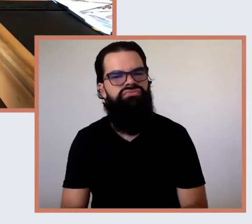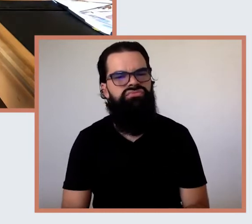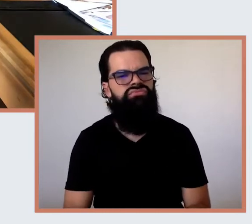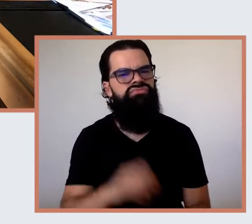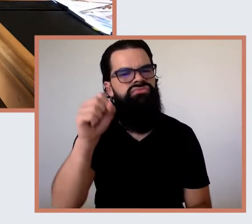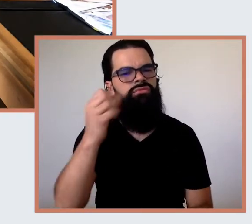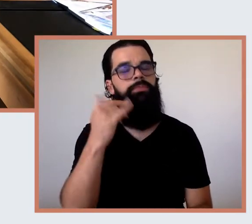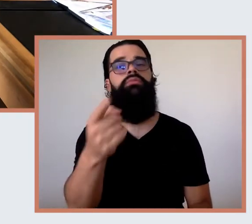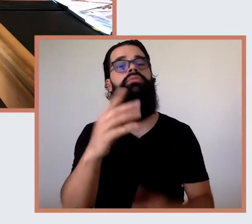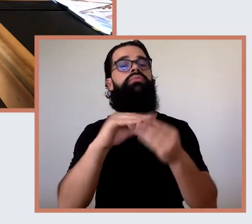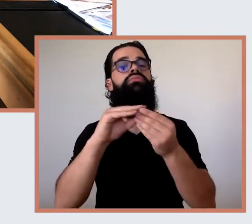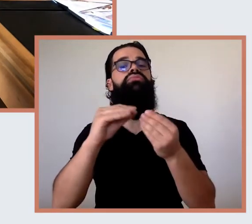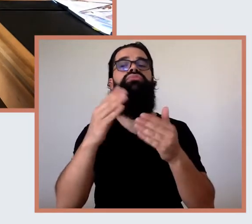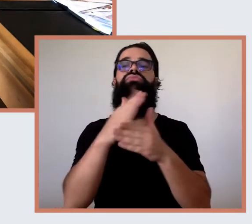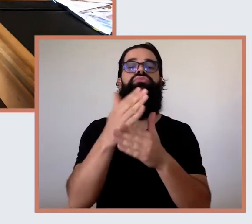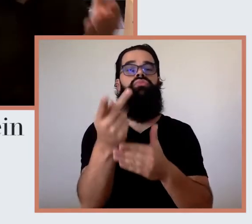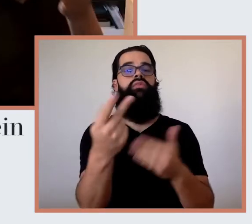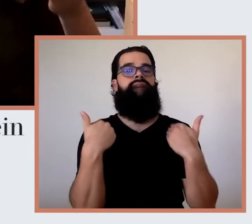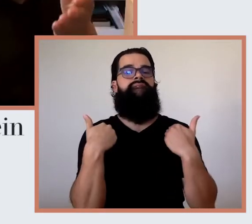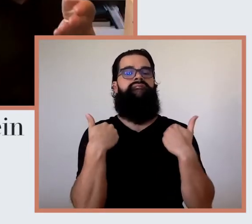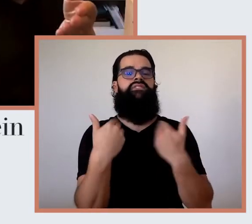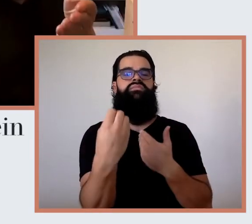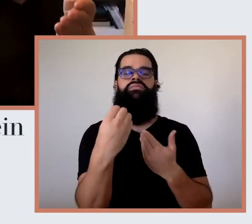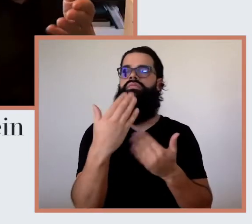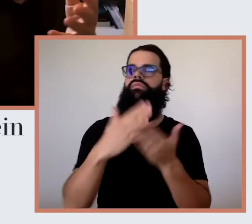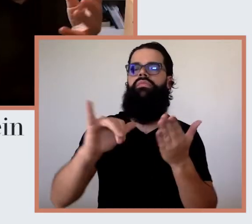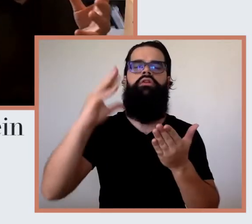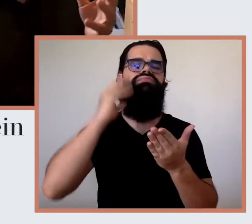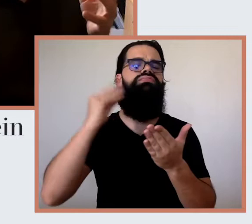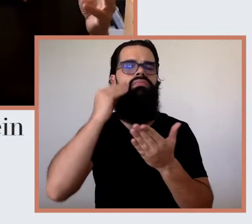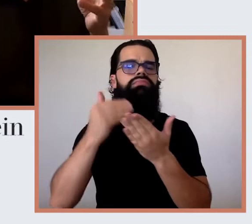And yet it took me about the stories that you two have told